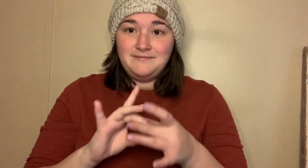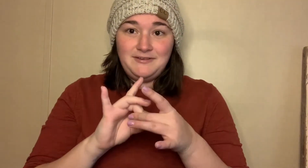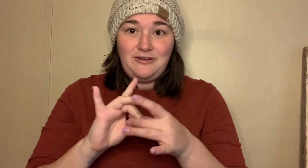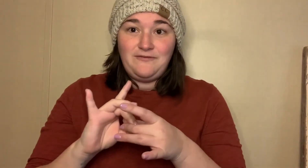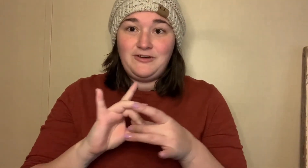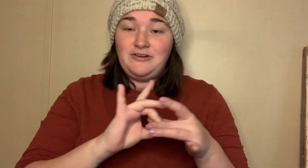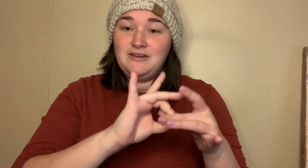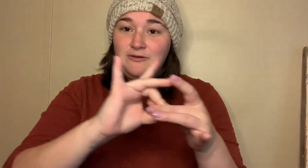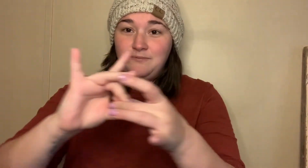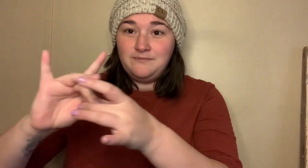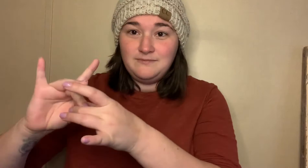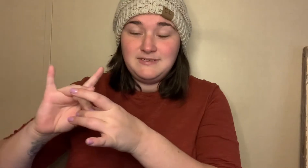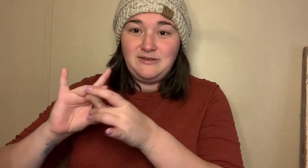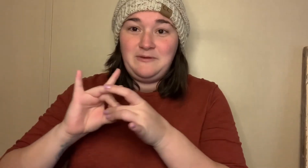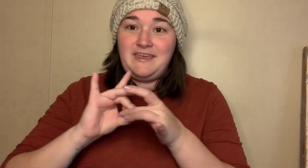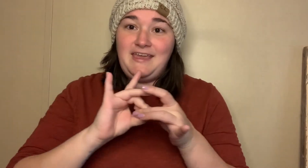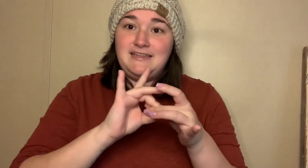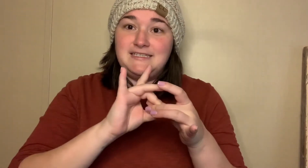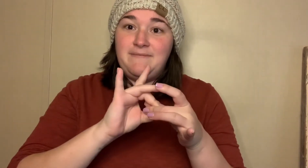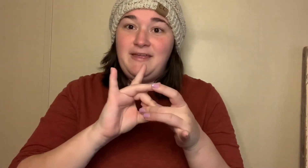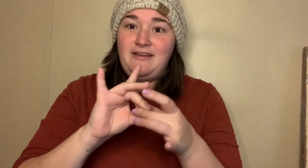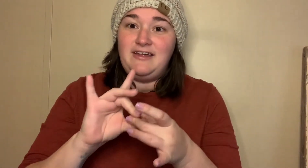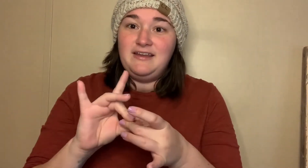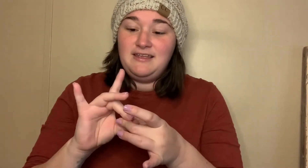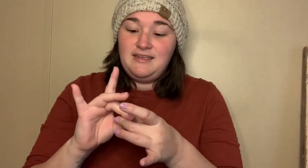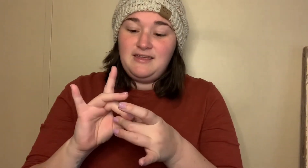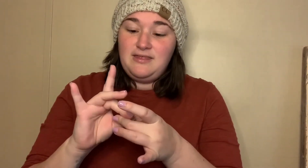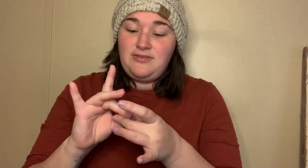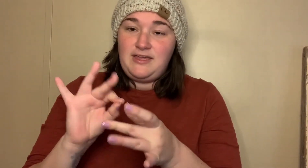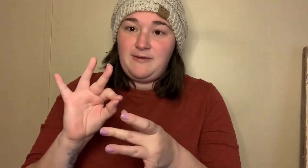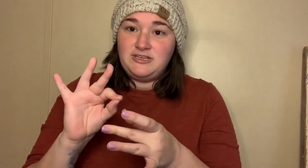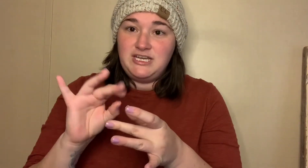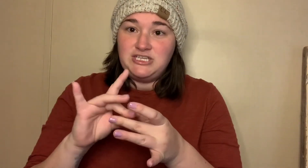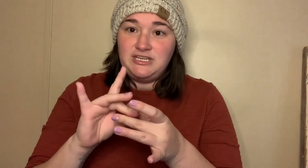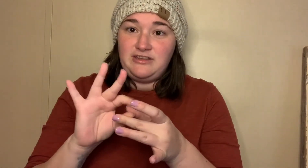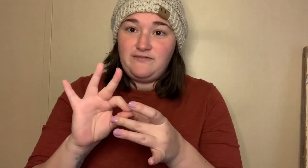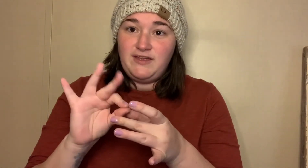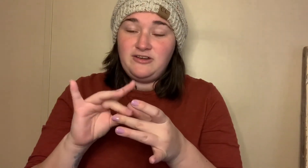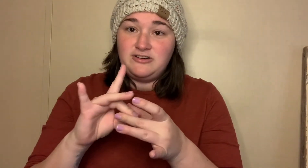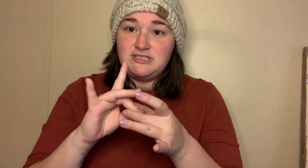you know if you're dealing with kids they may not think about changing their fingers